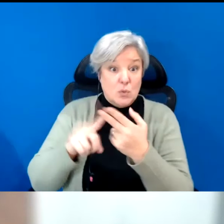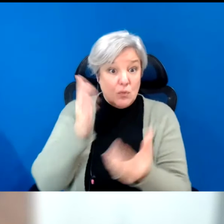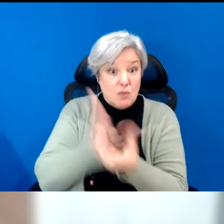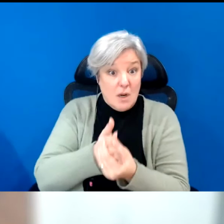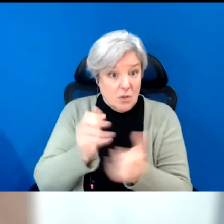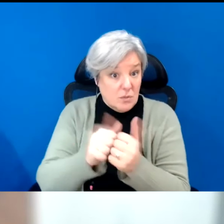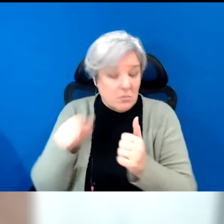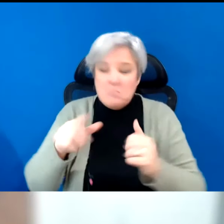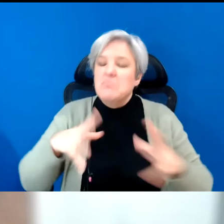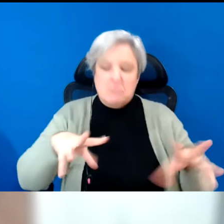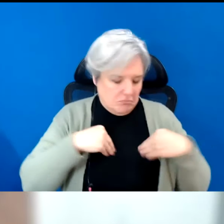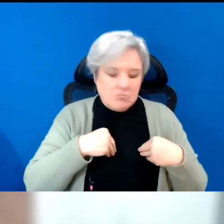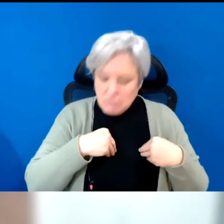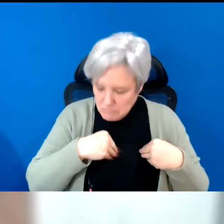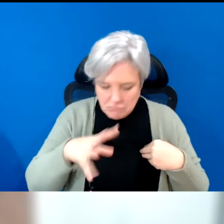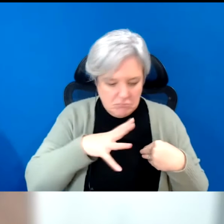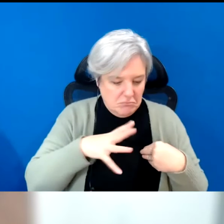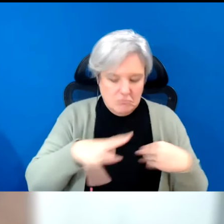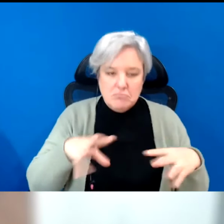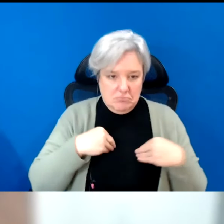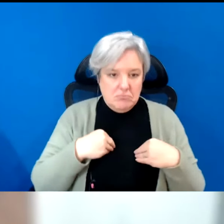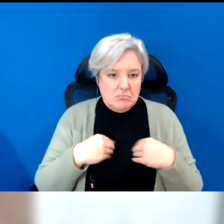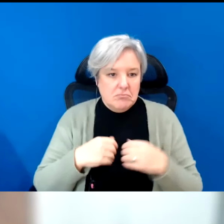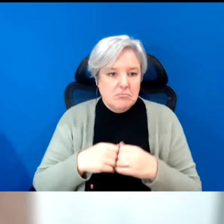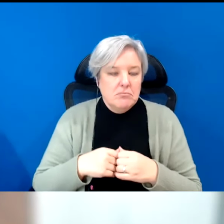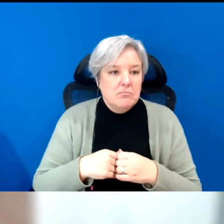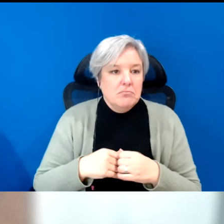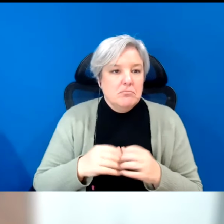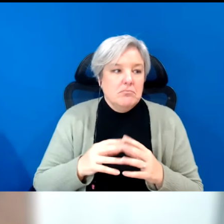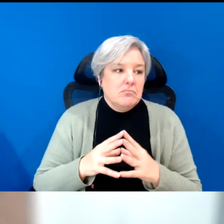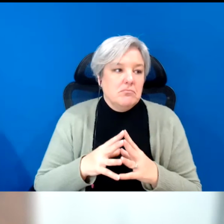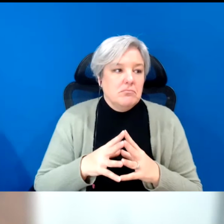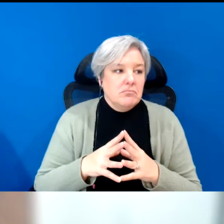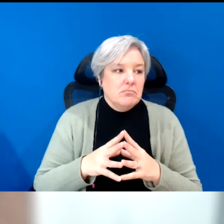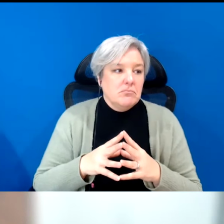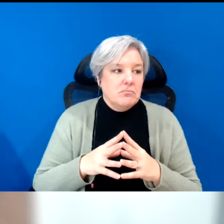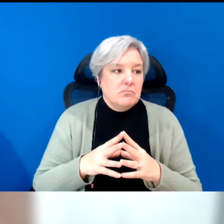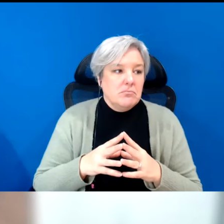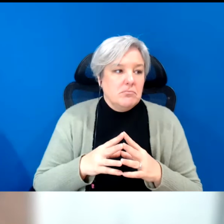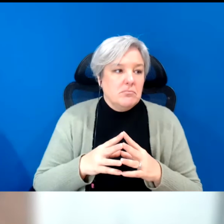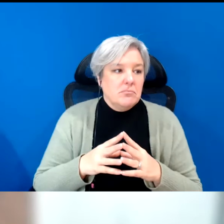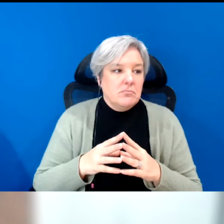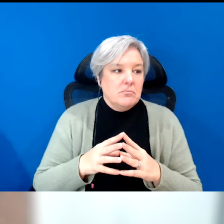we would accept that.